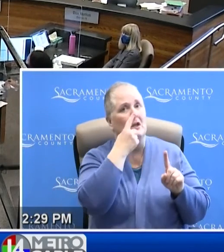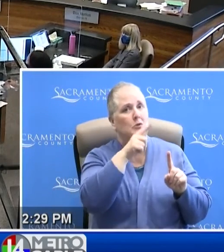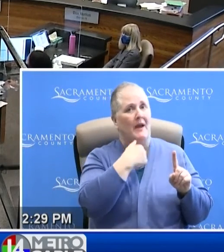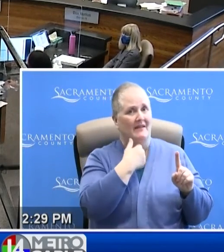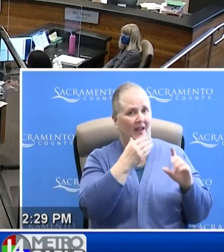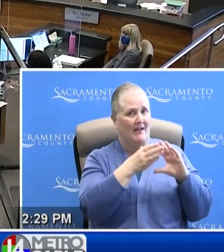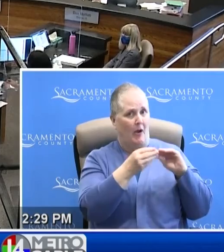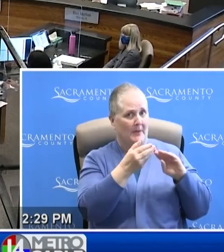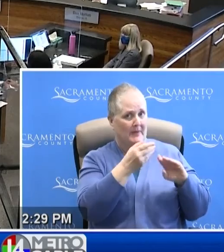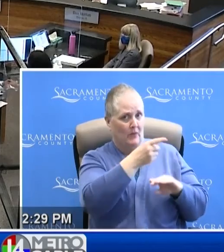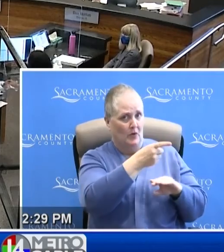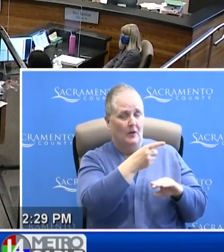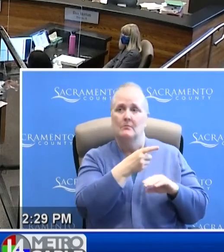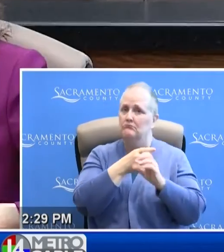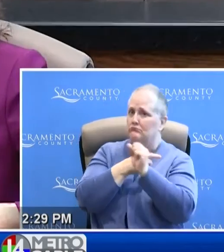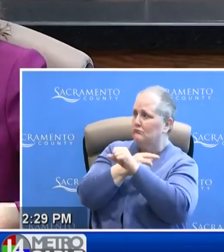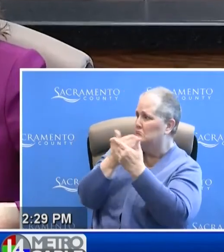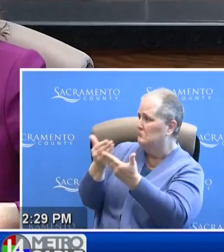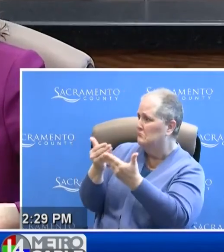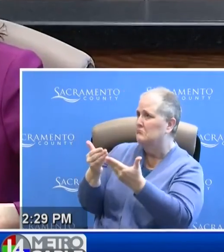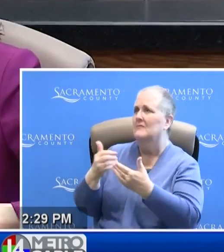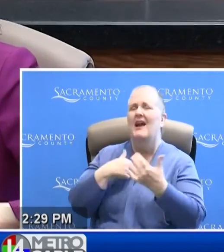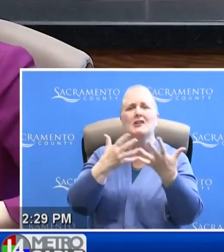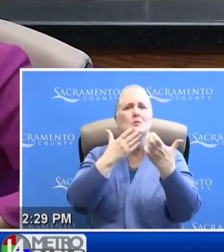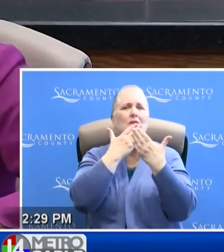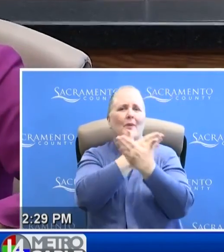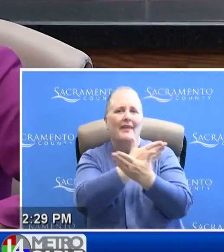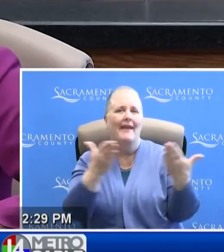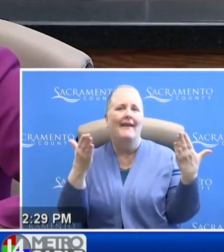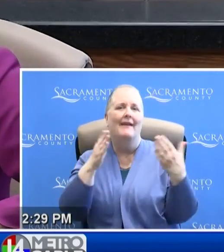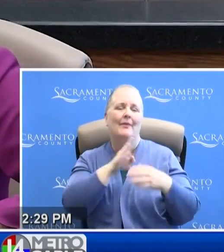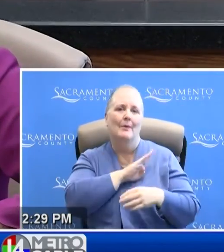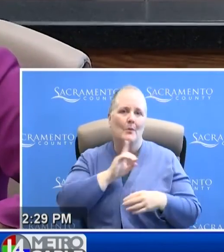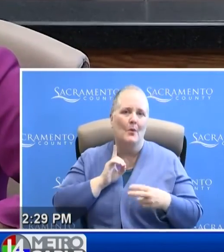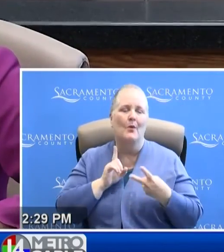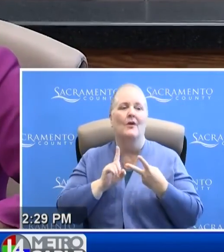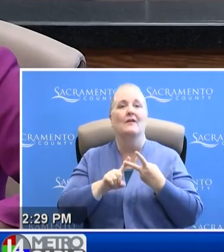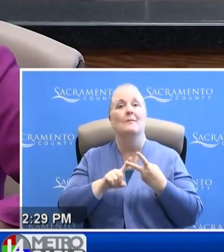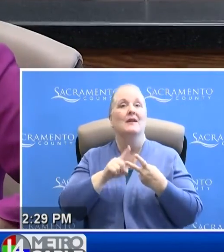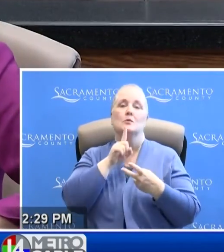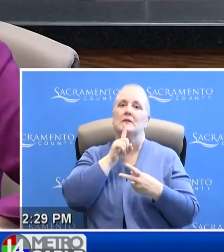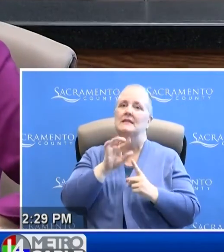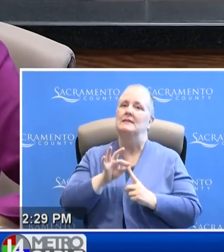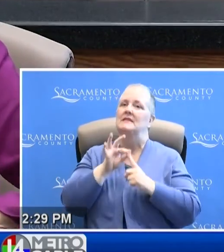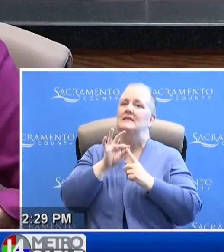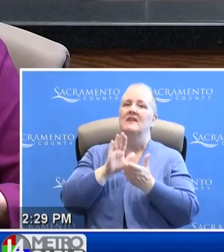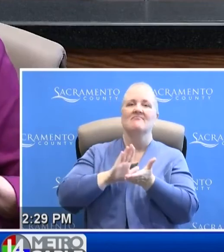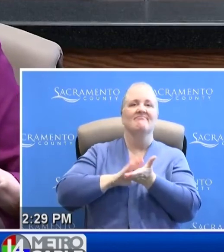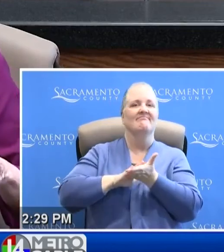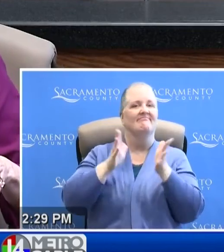on the team and the board, but I really need to specifically shout out to Natasha. I was brand